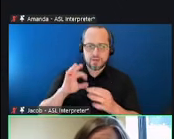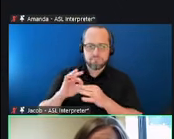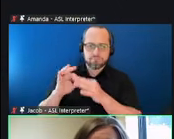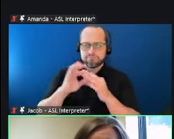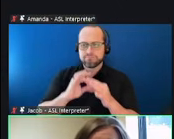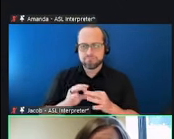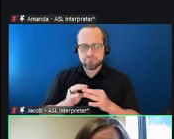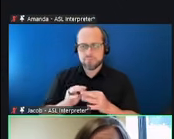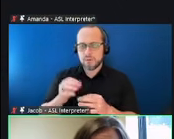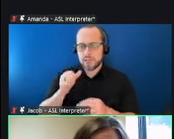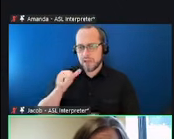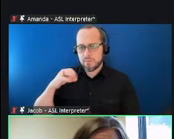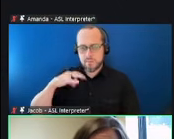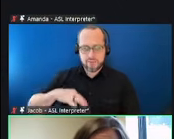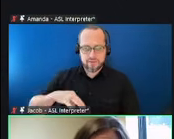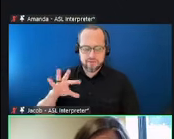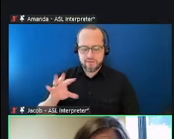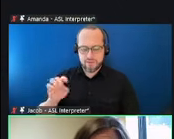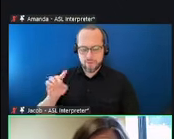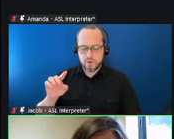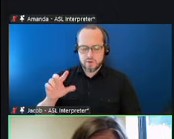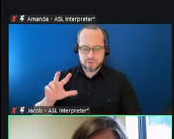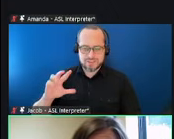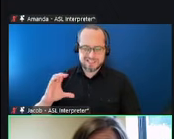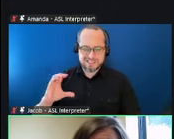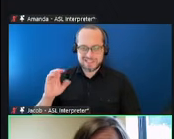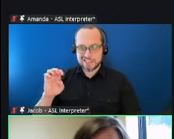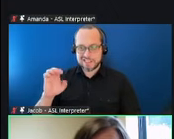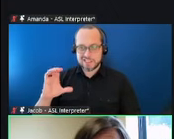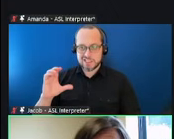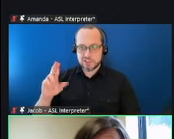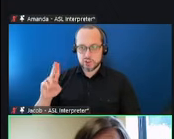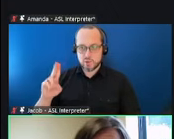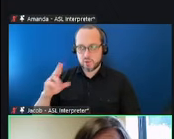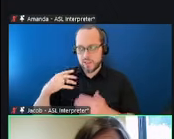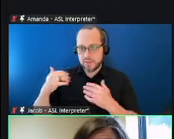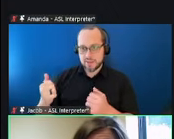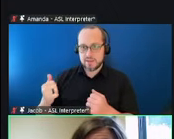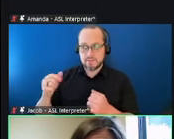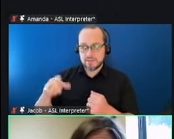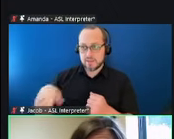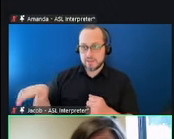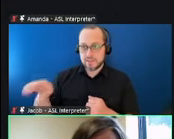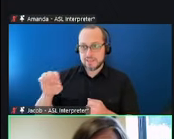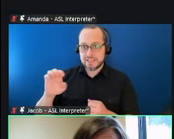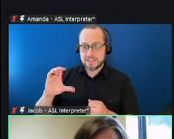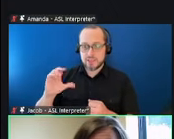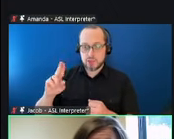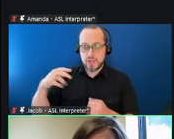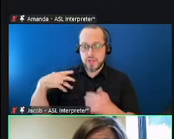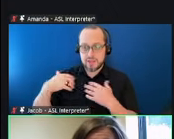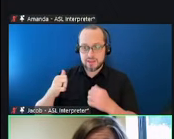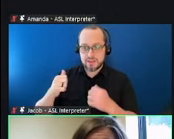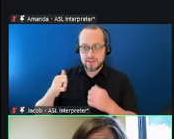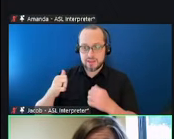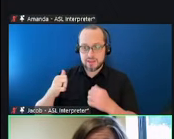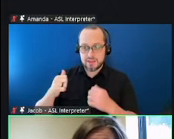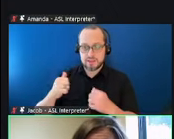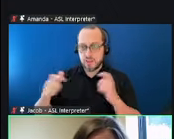501c3 affiliate of ECU health and ECU health is the largest provider of health care in the region.